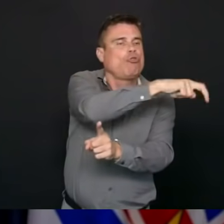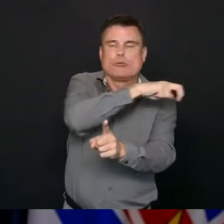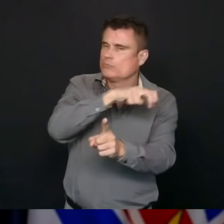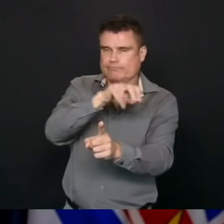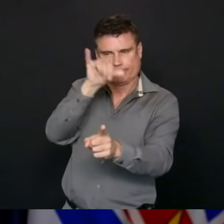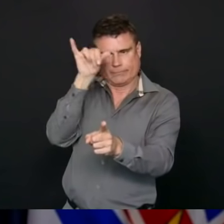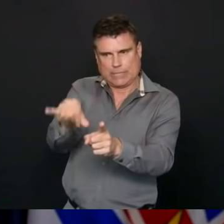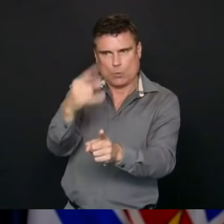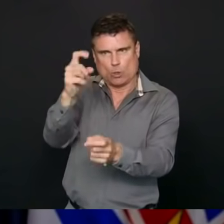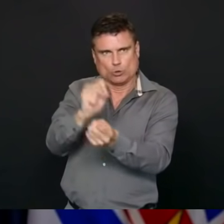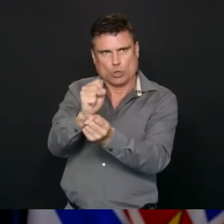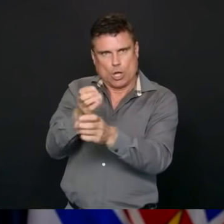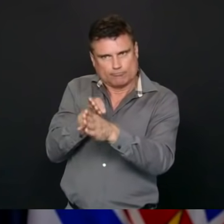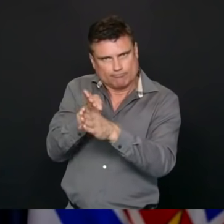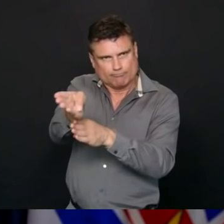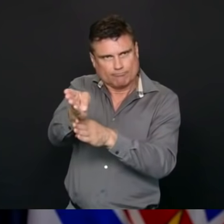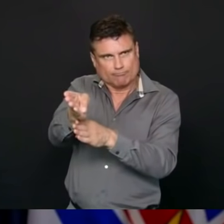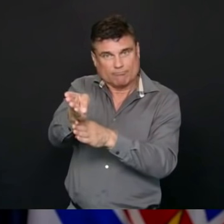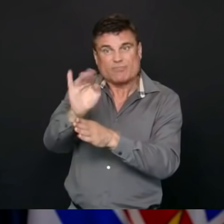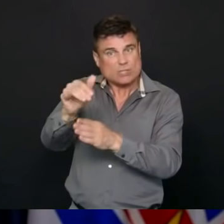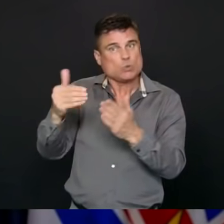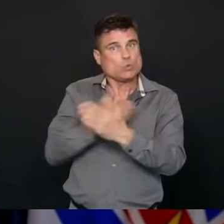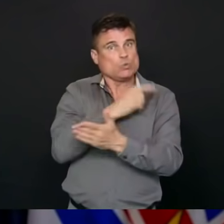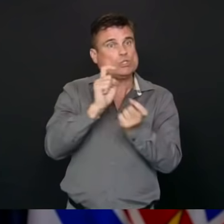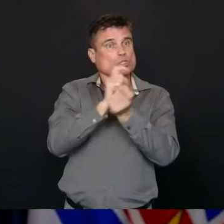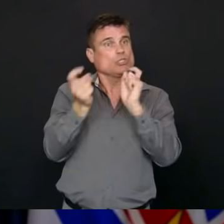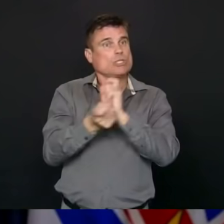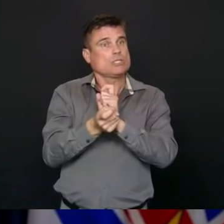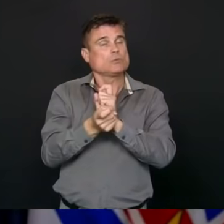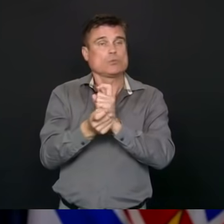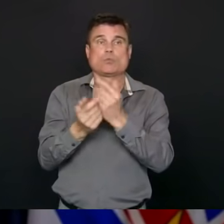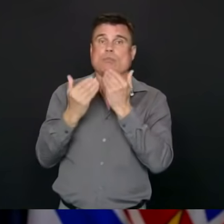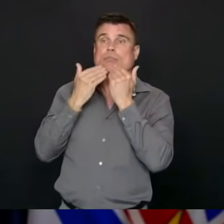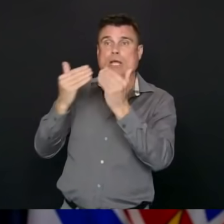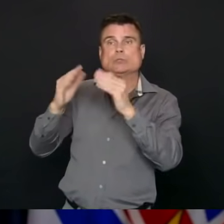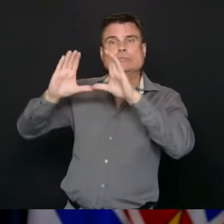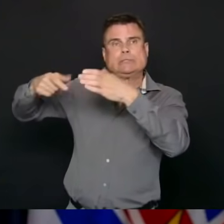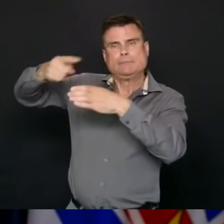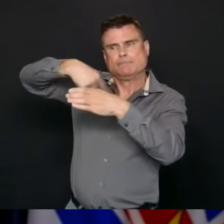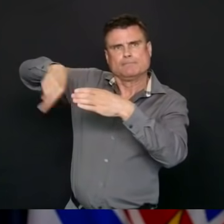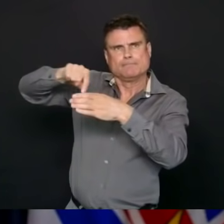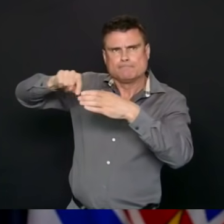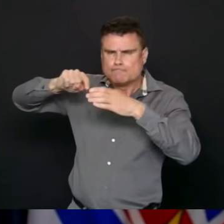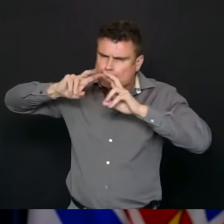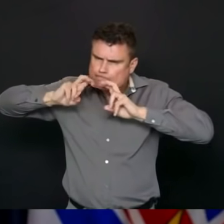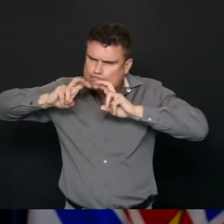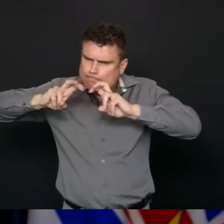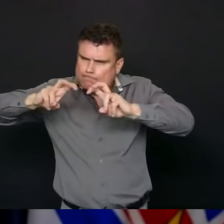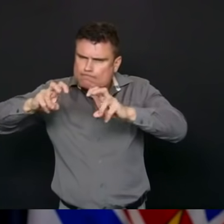who have supported this change. I want to thank Steven Brown and the health authorities for working